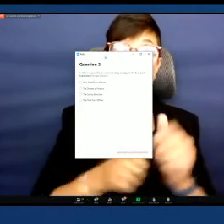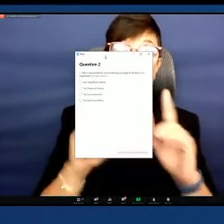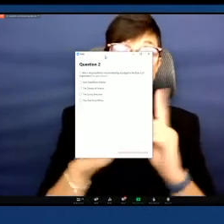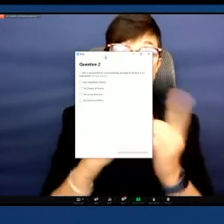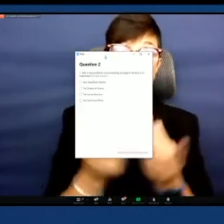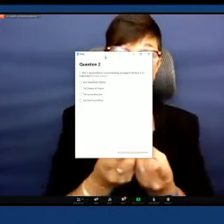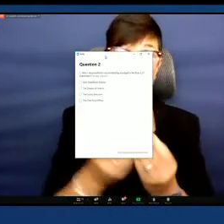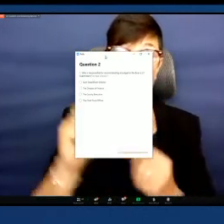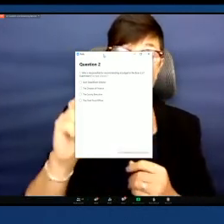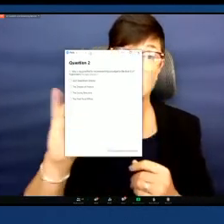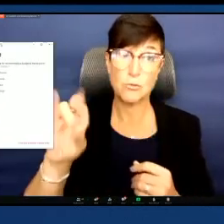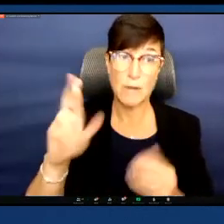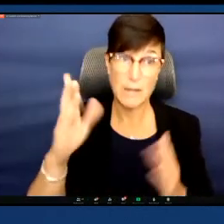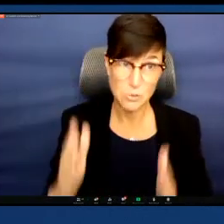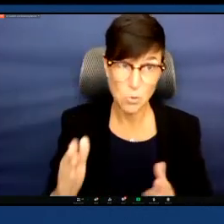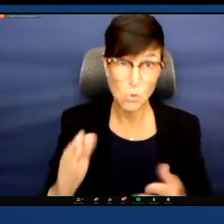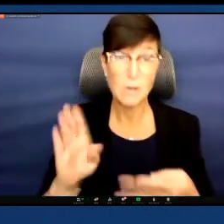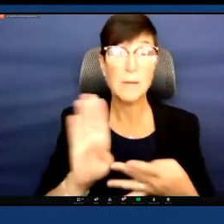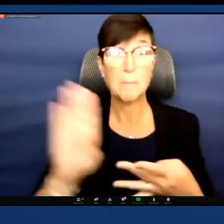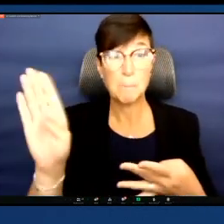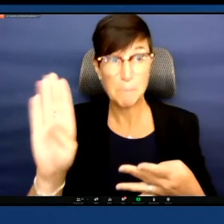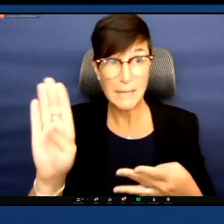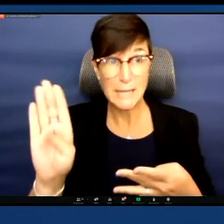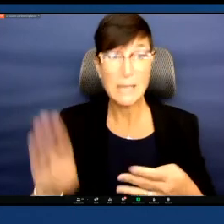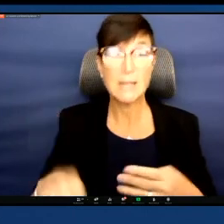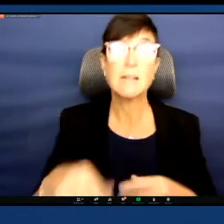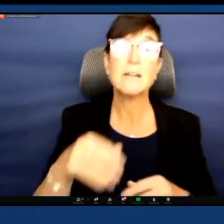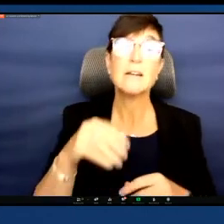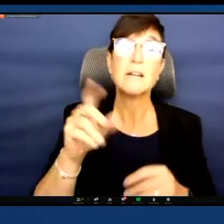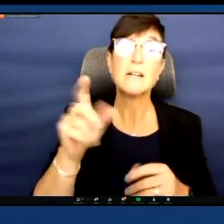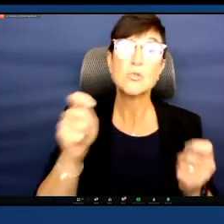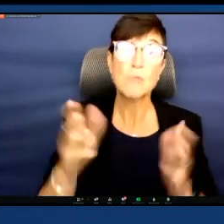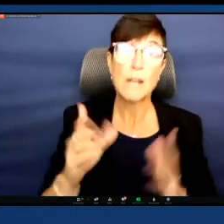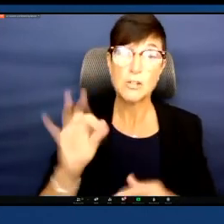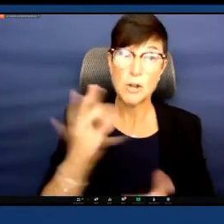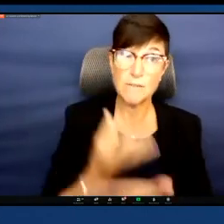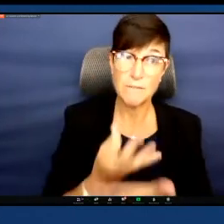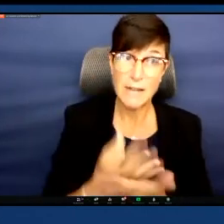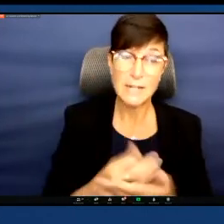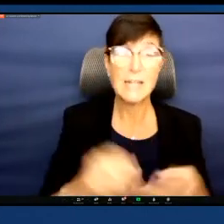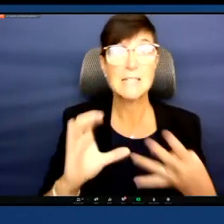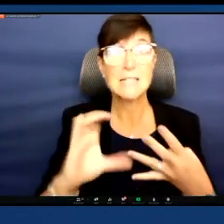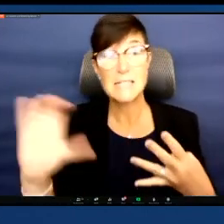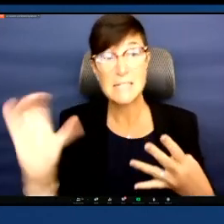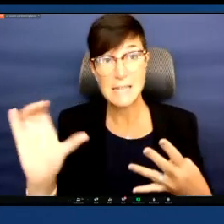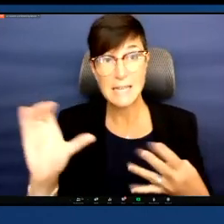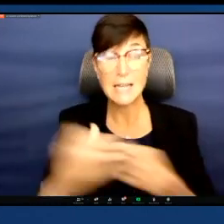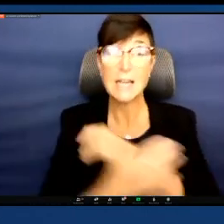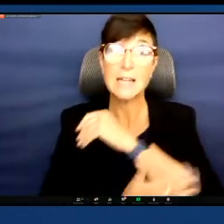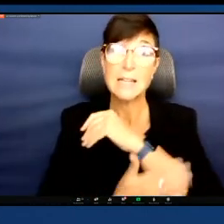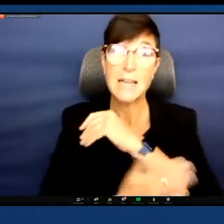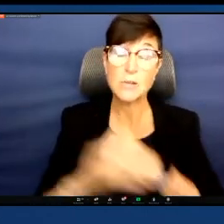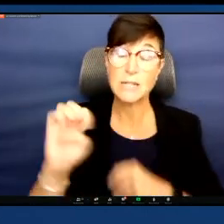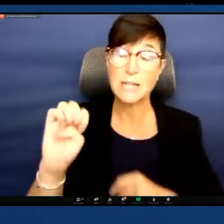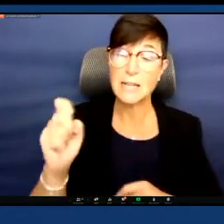see the county executive or D, the chief fiscal officer. The polling is now open.